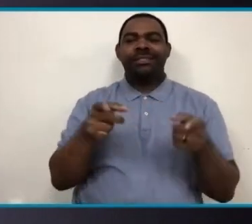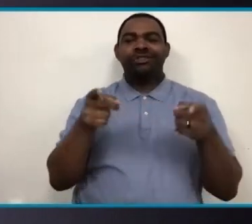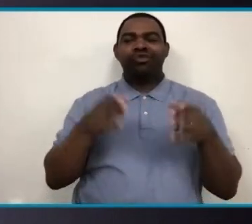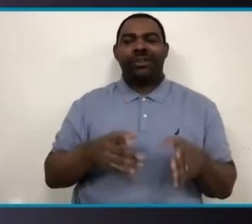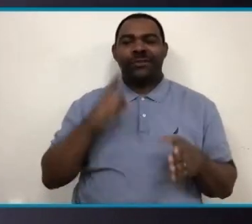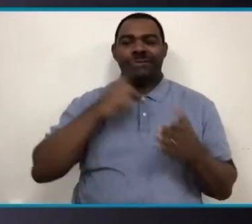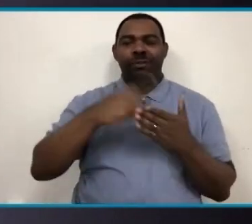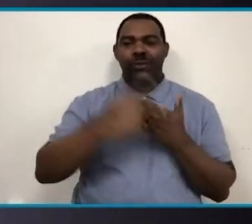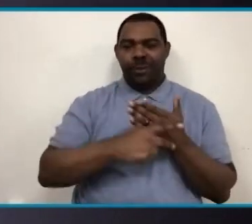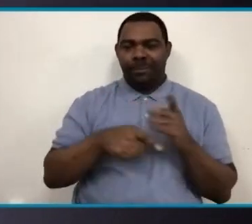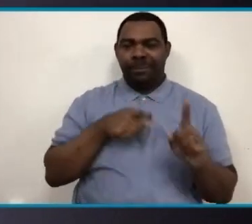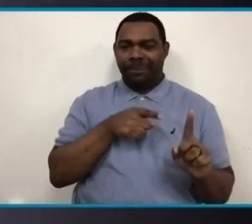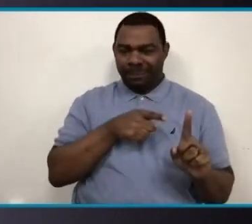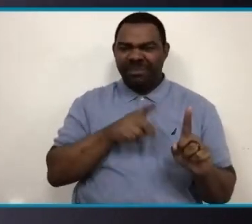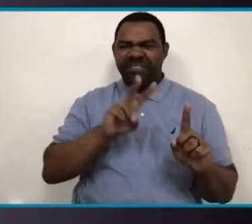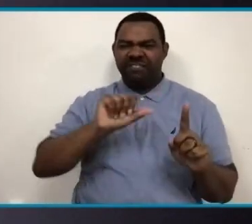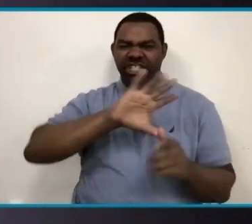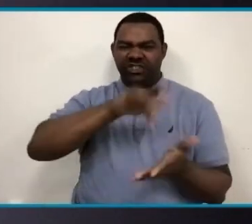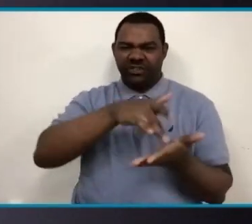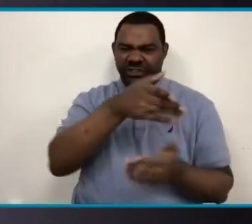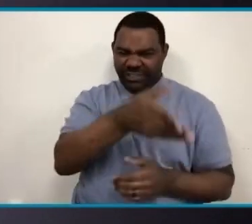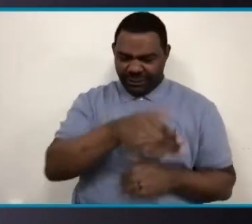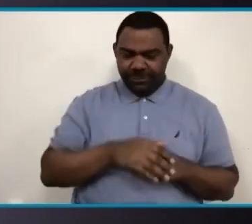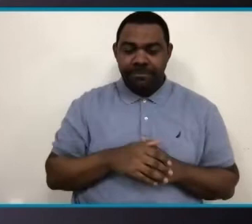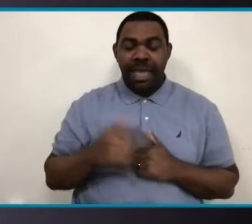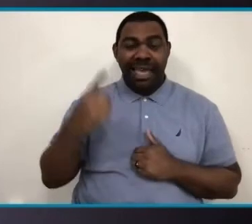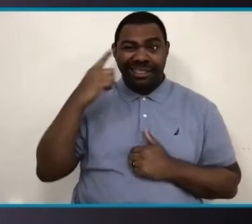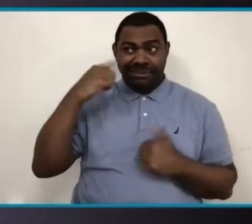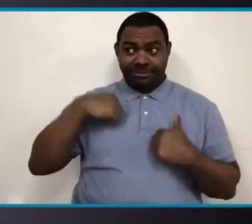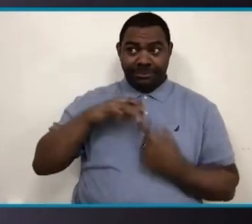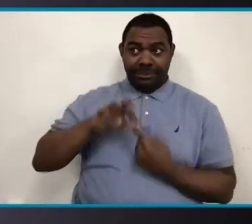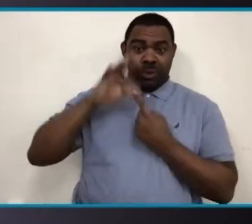And I think I’m unique in that I’m the only creative arts therapist who actually